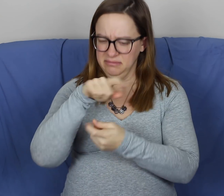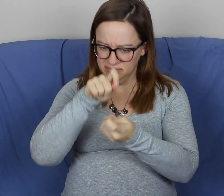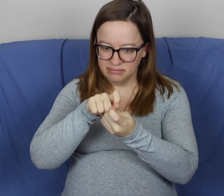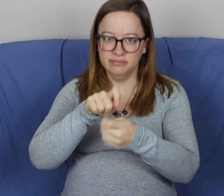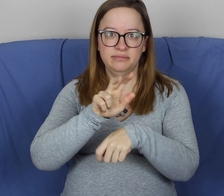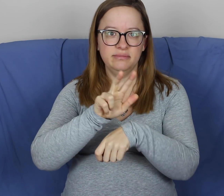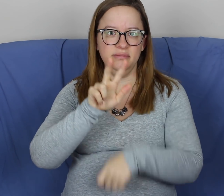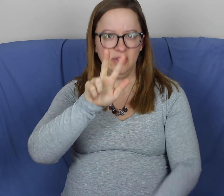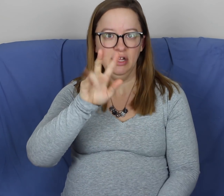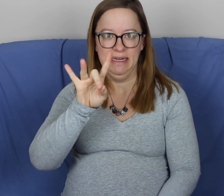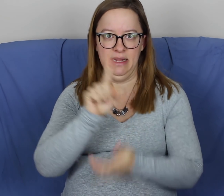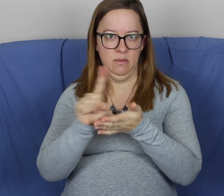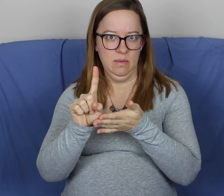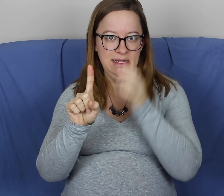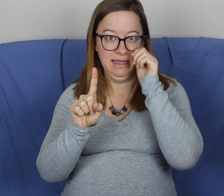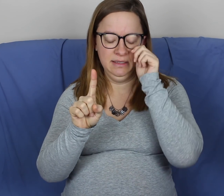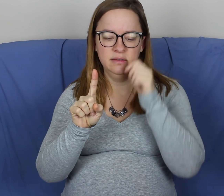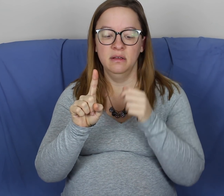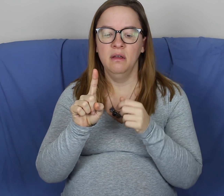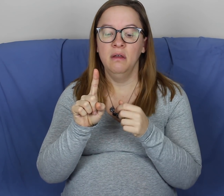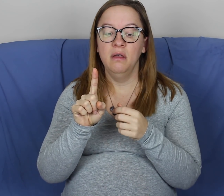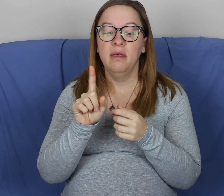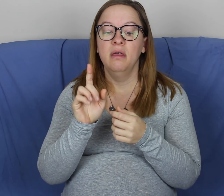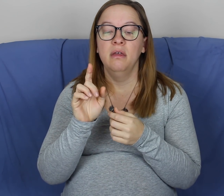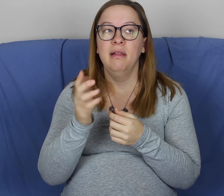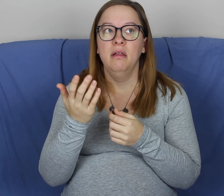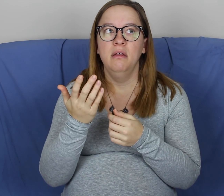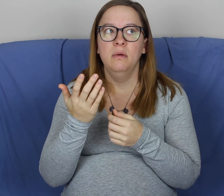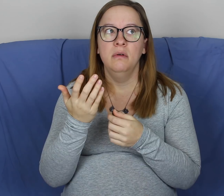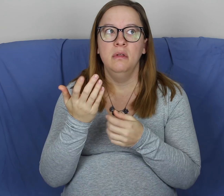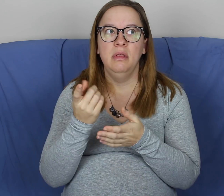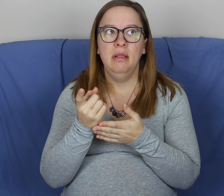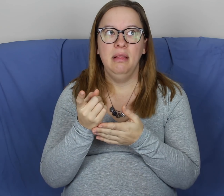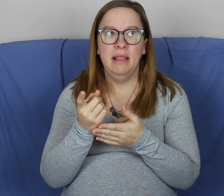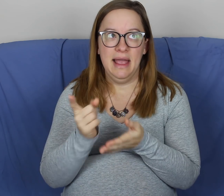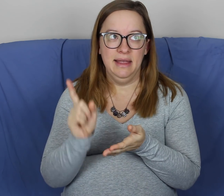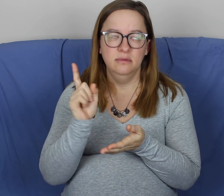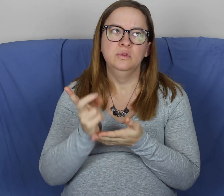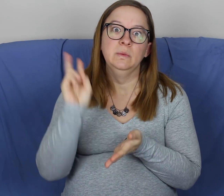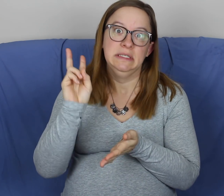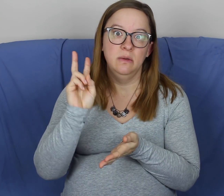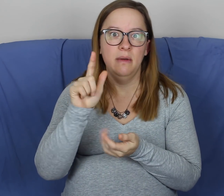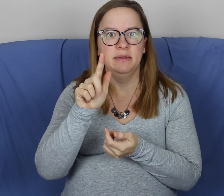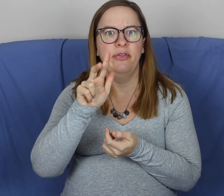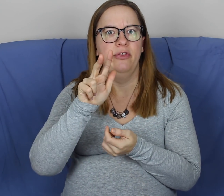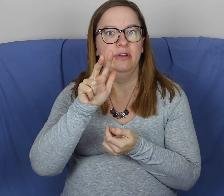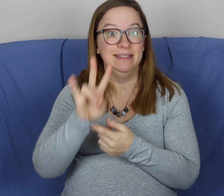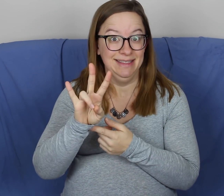That day I was exactly 38 weeks. So... last.. well two weeks ago,